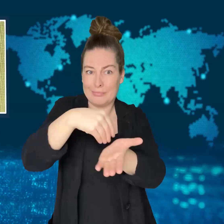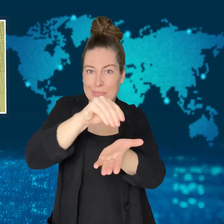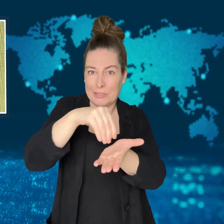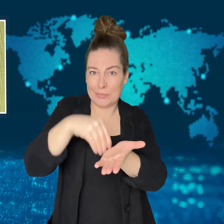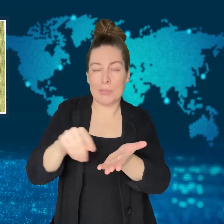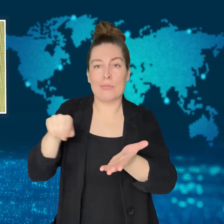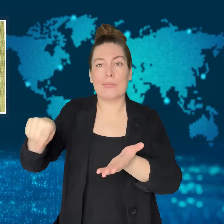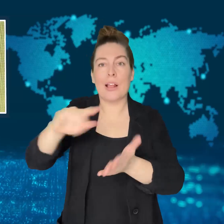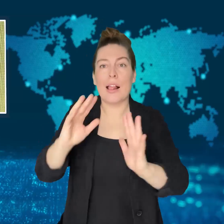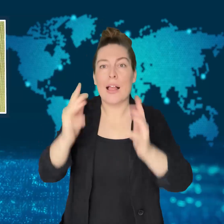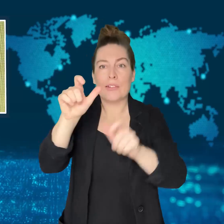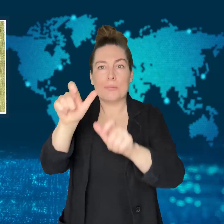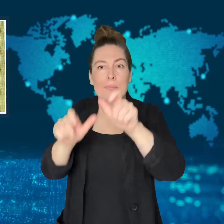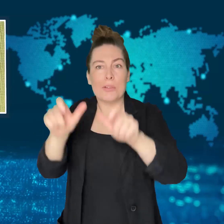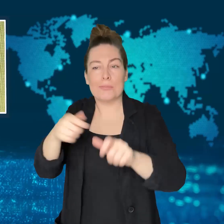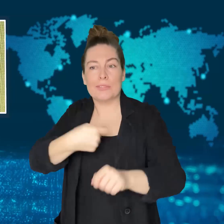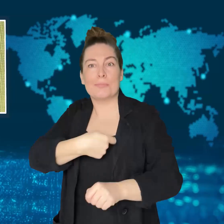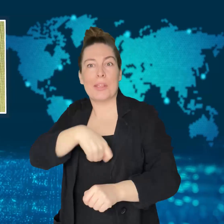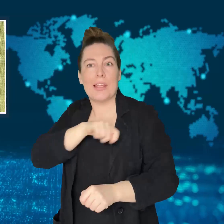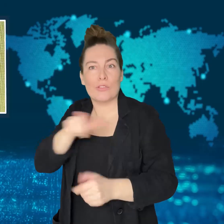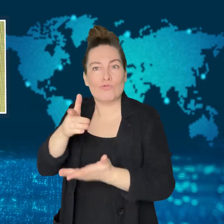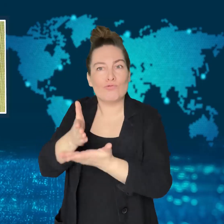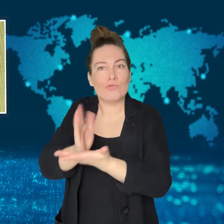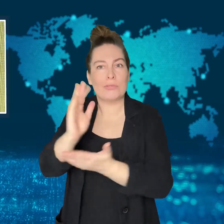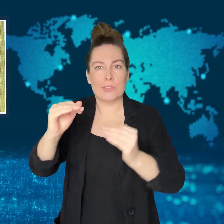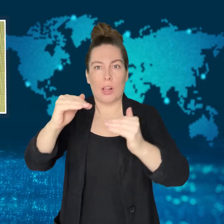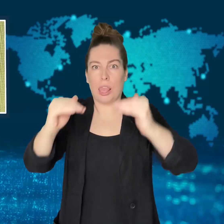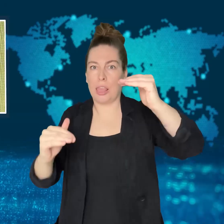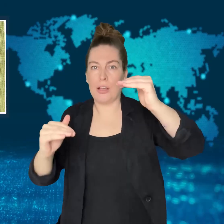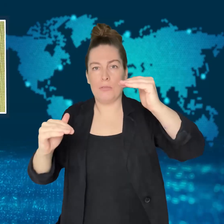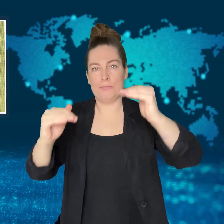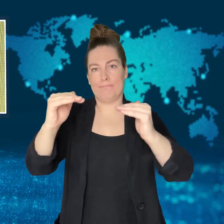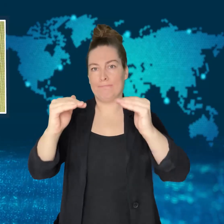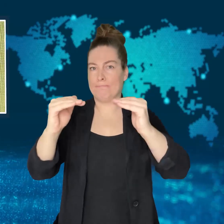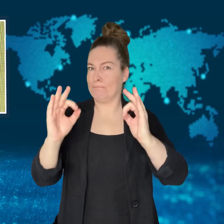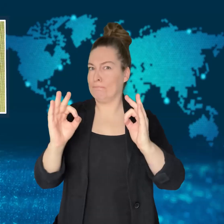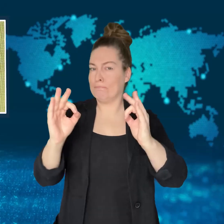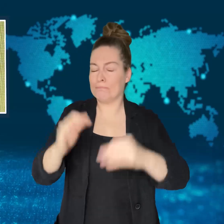balance tourism with the rights of its own residents.